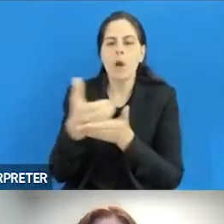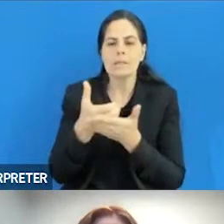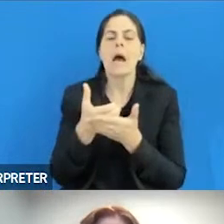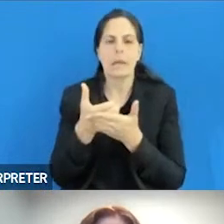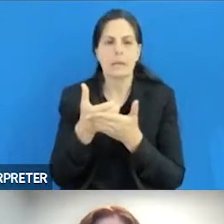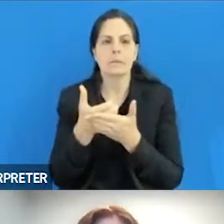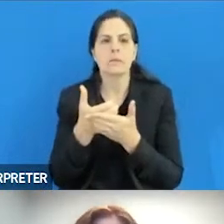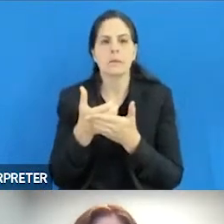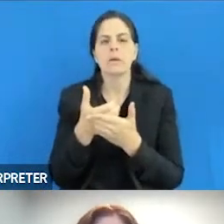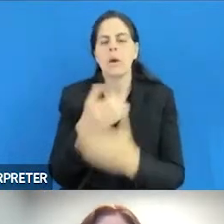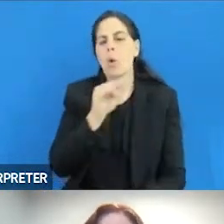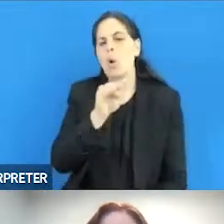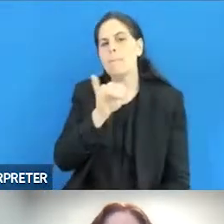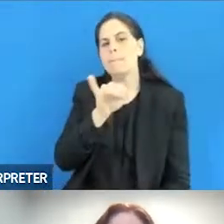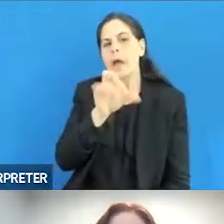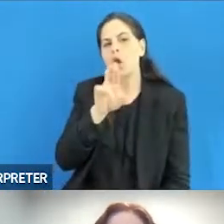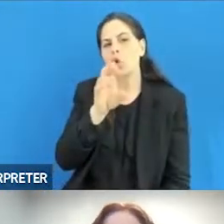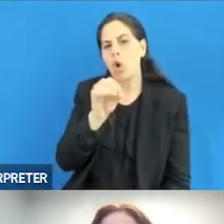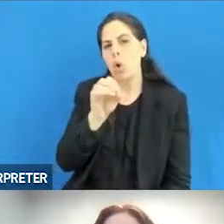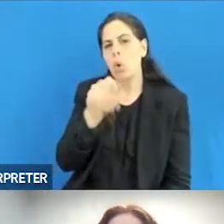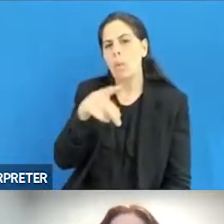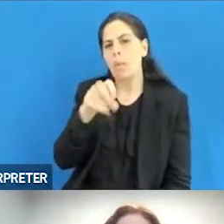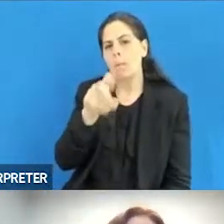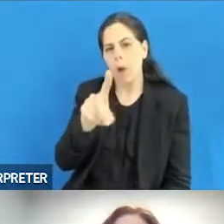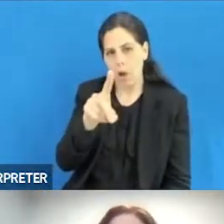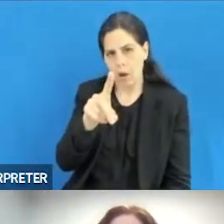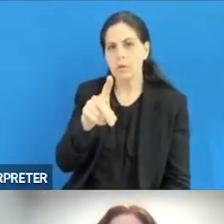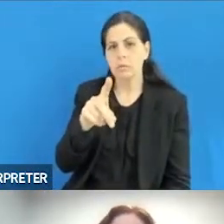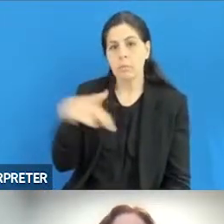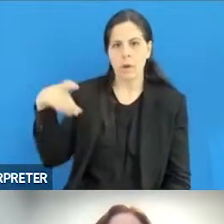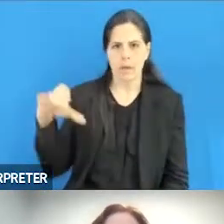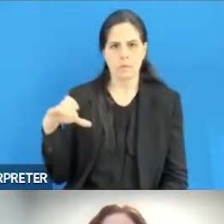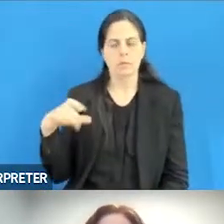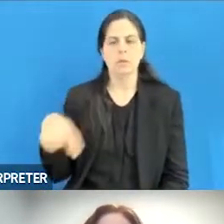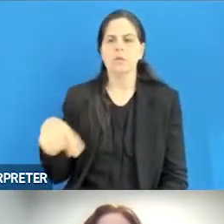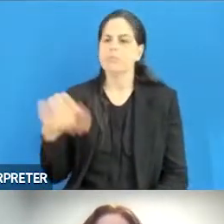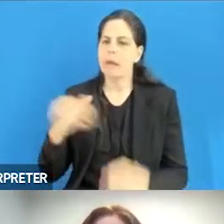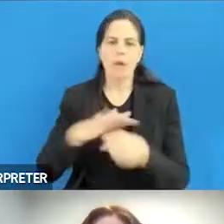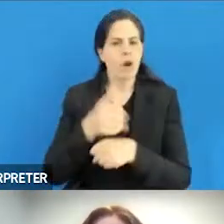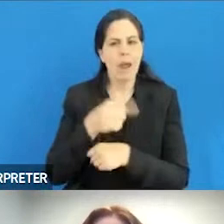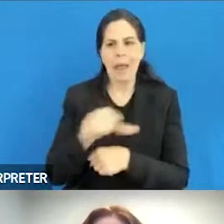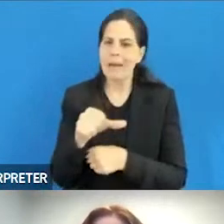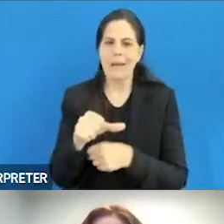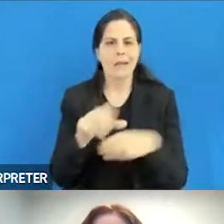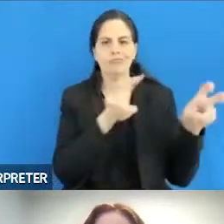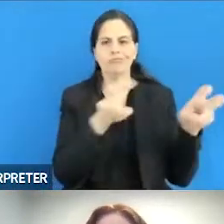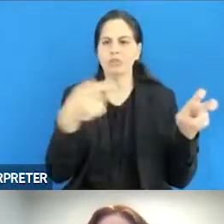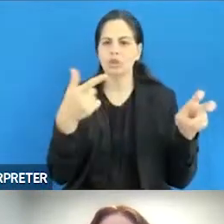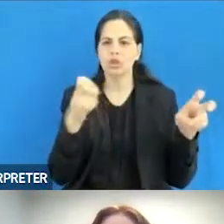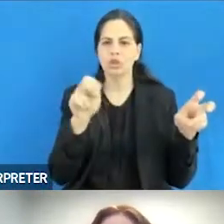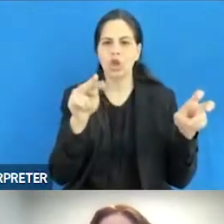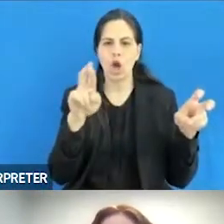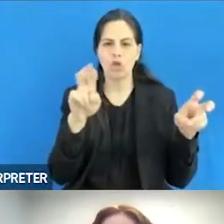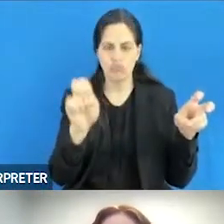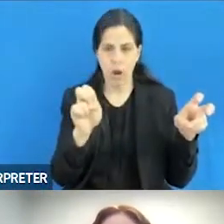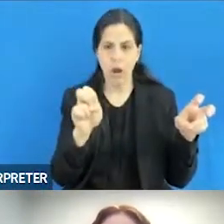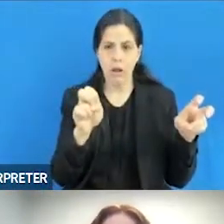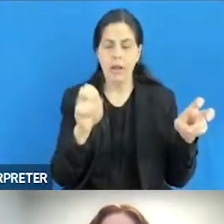as we call it internally, covers podcasts of any genre whose budget and/or monetization are less than $10,000